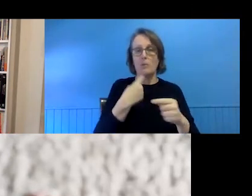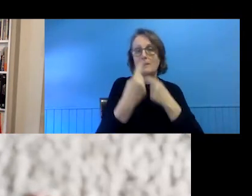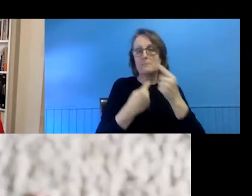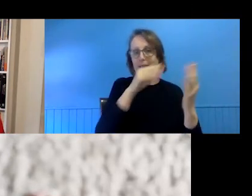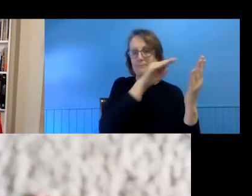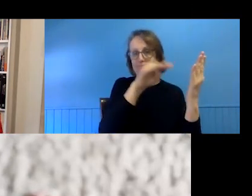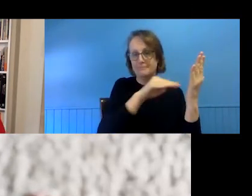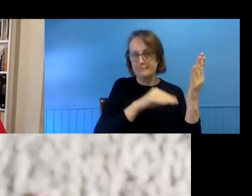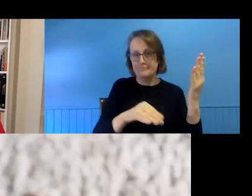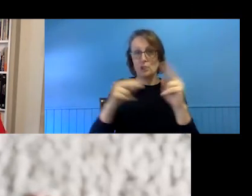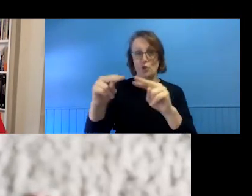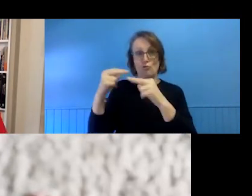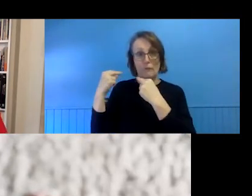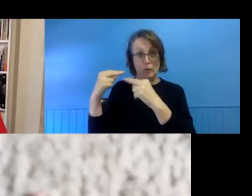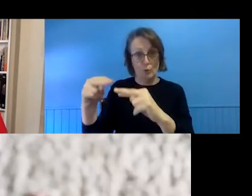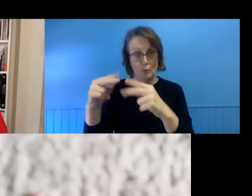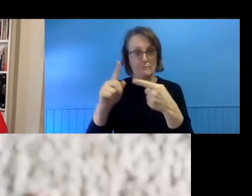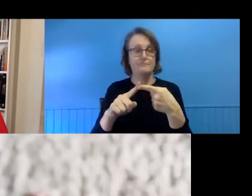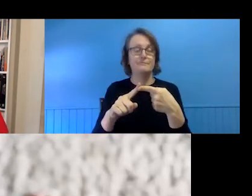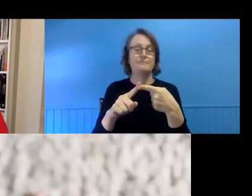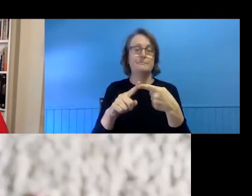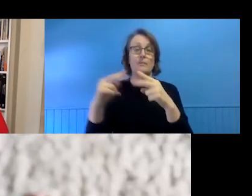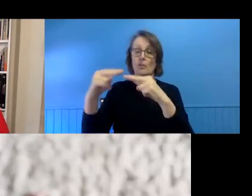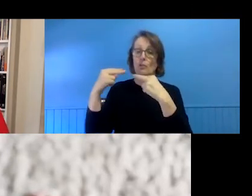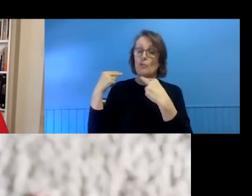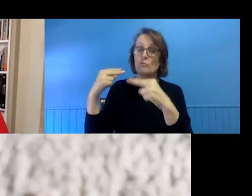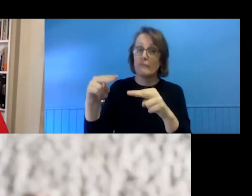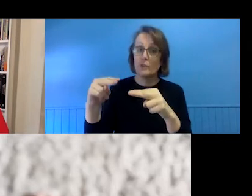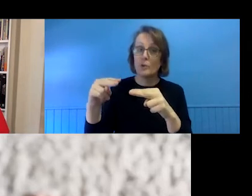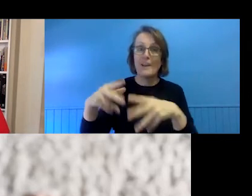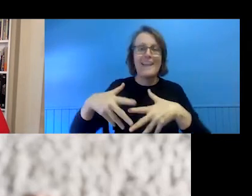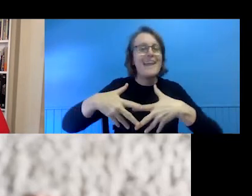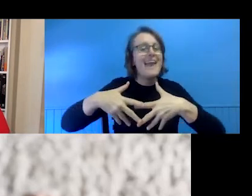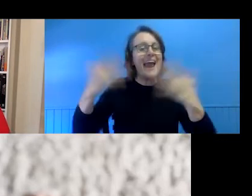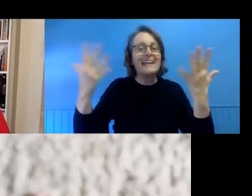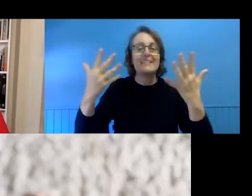first one is: Review. Review anything and everything that you are